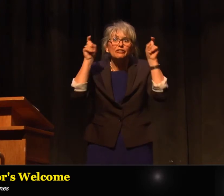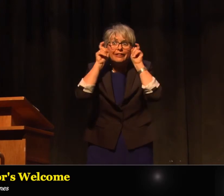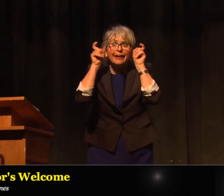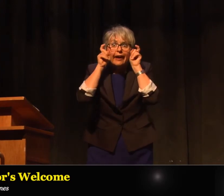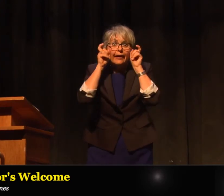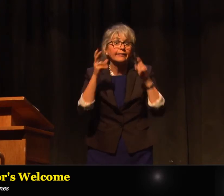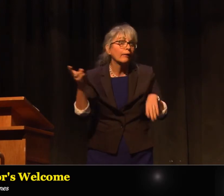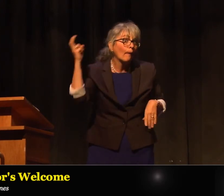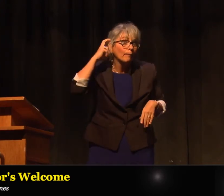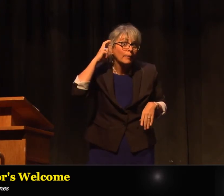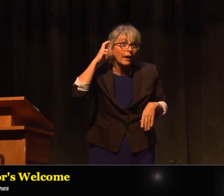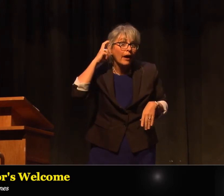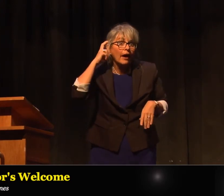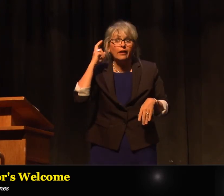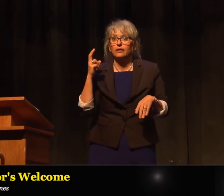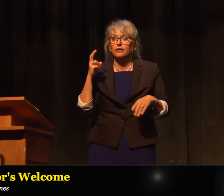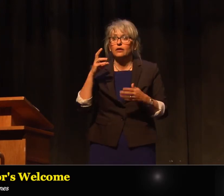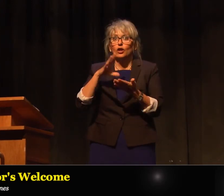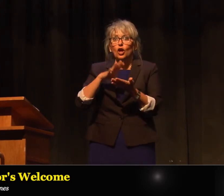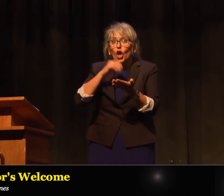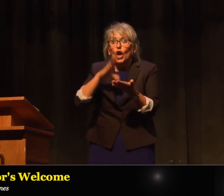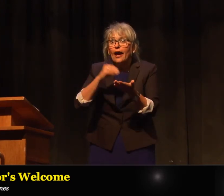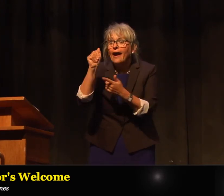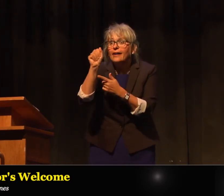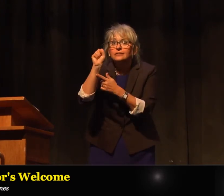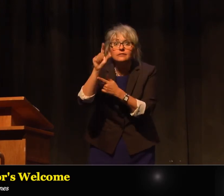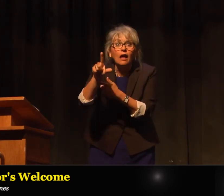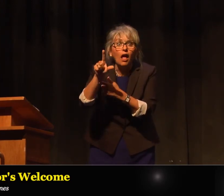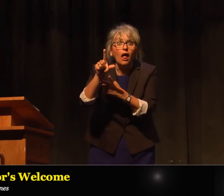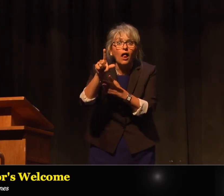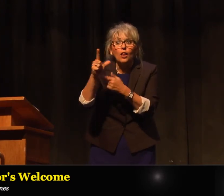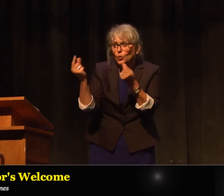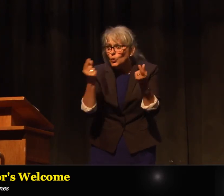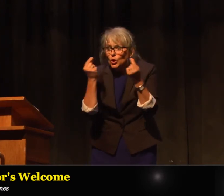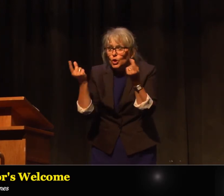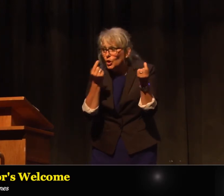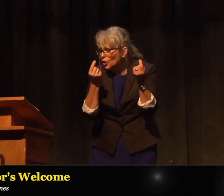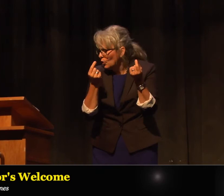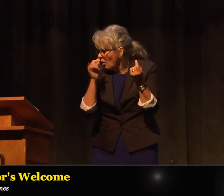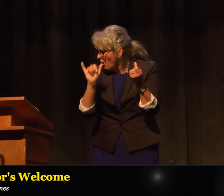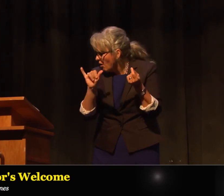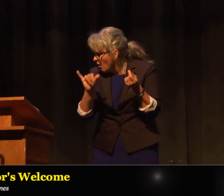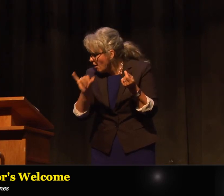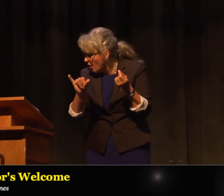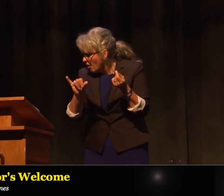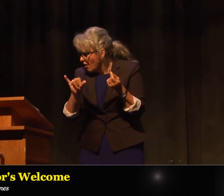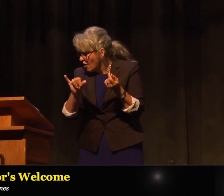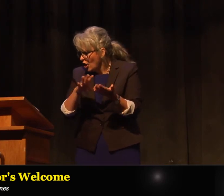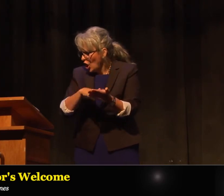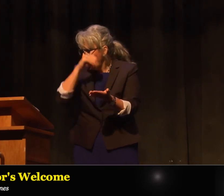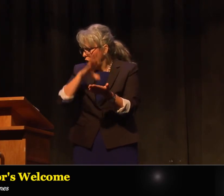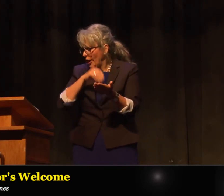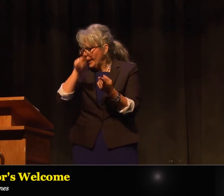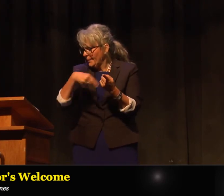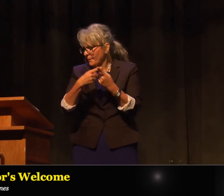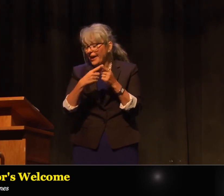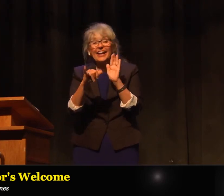Hearing tests, hearing aids, cochlear implants, and learning ASL. What are we going to do?